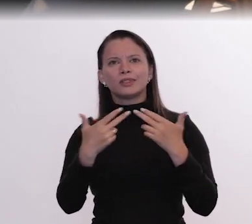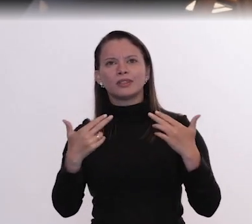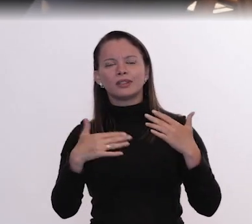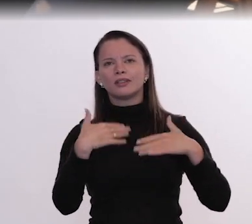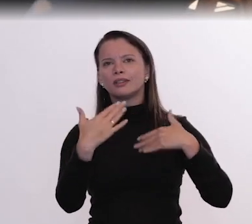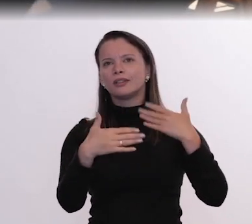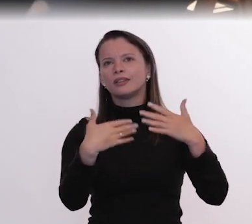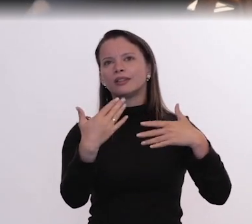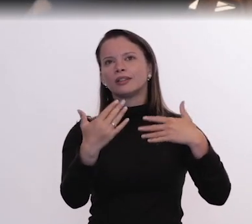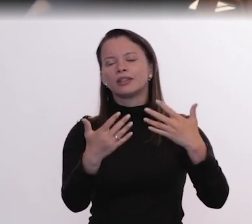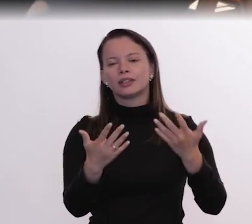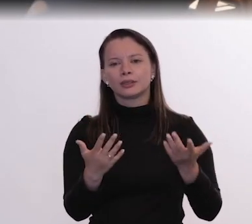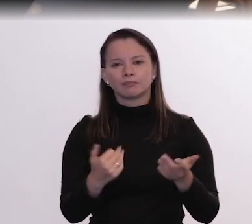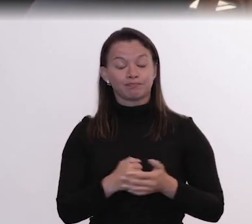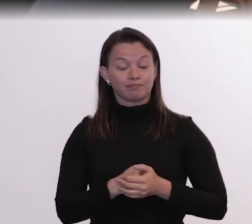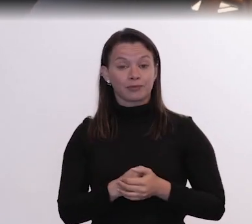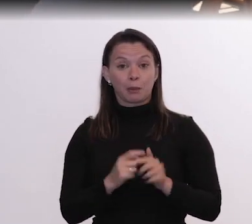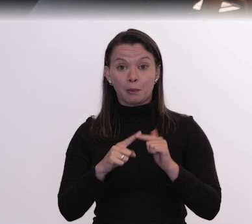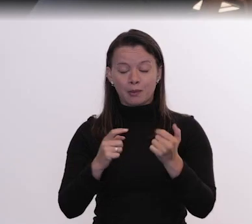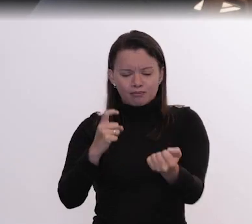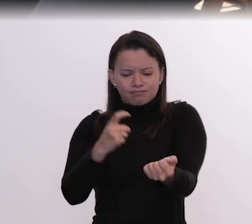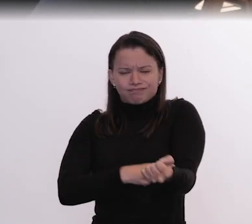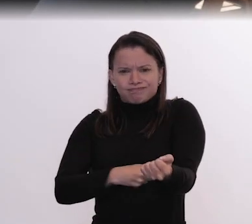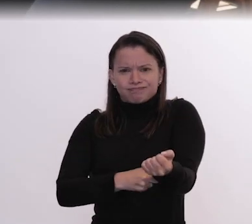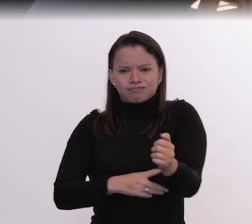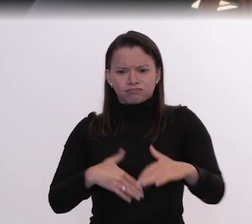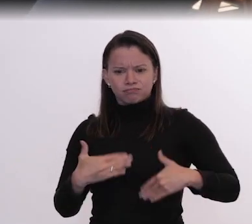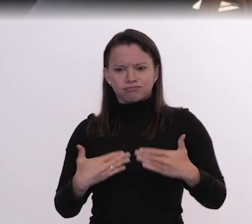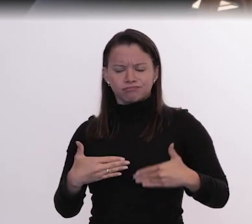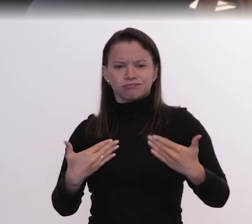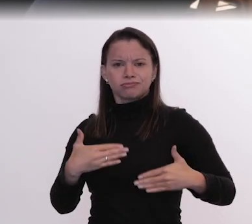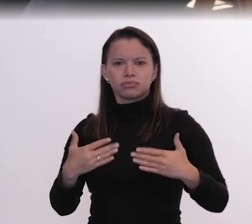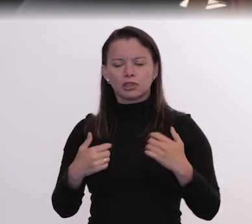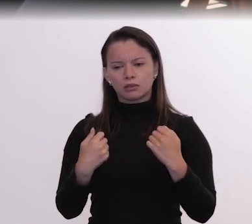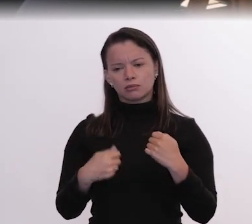we cannot shut down this stress. The urban planner must take all of this into account.